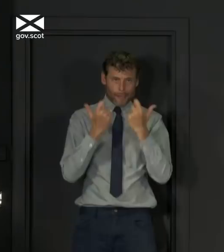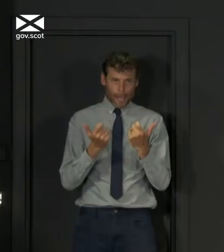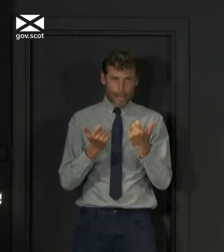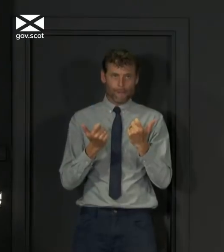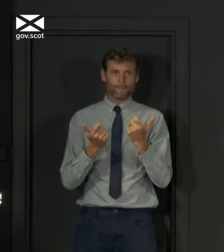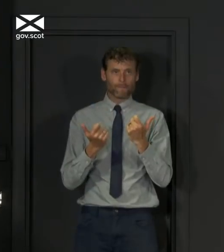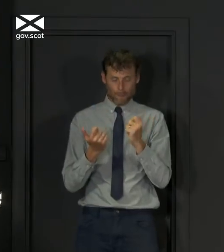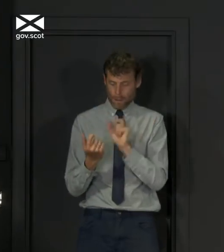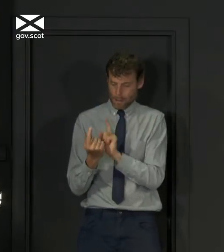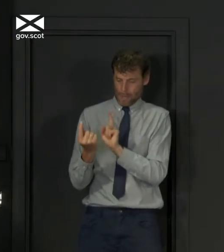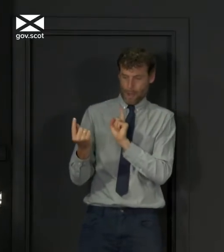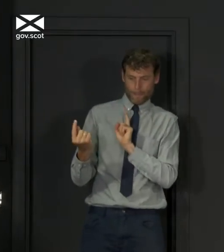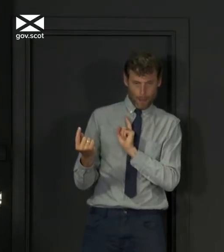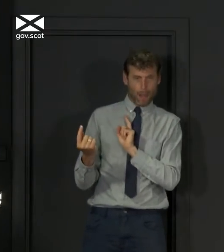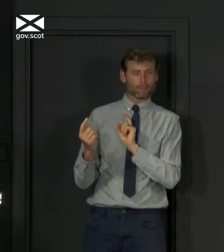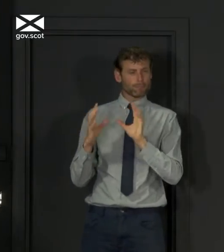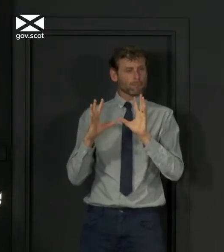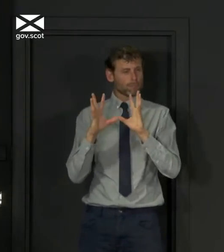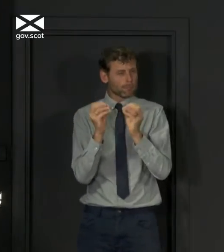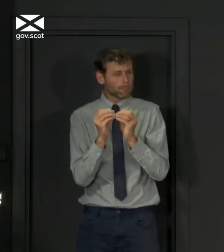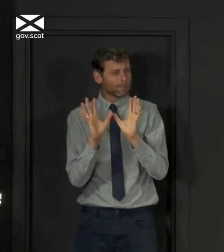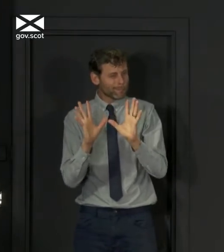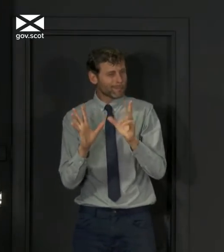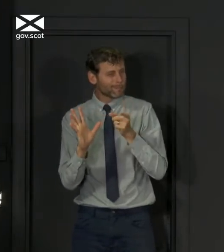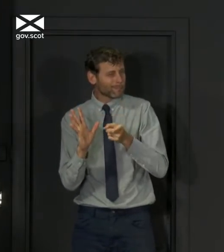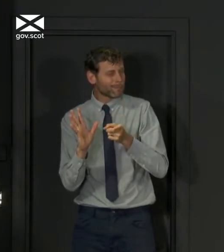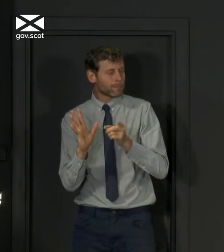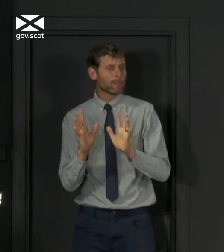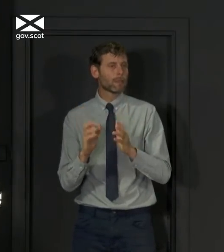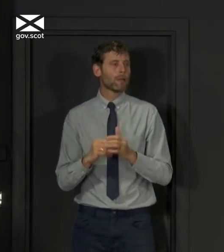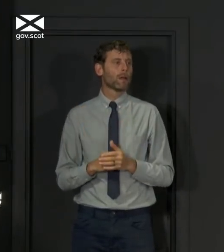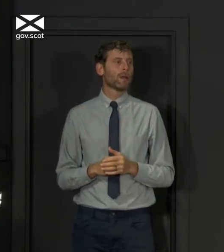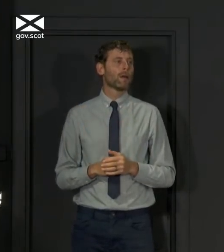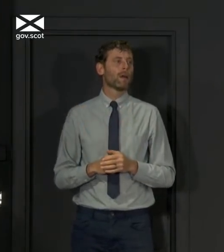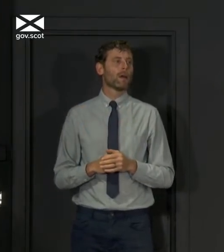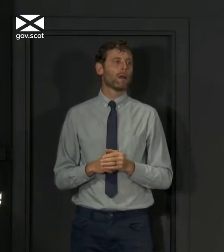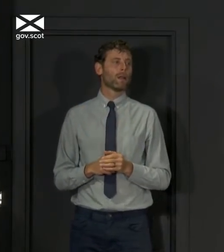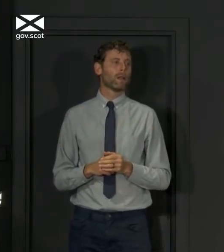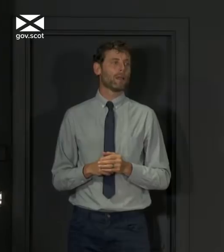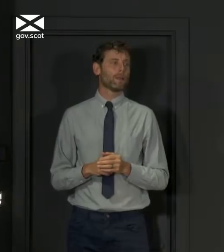in that FACTS campaign. So that's the general risk we face, but then there's what I guess